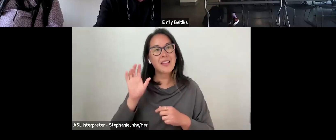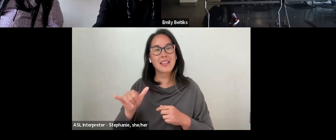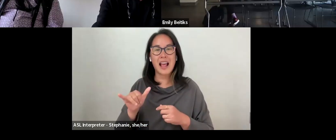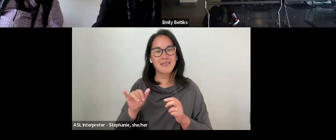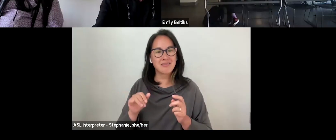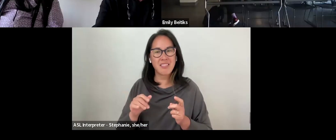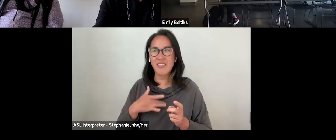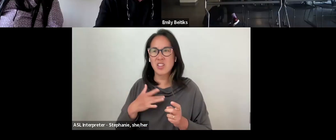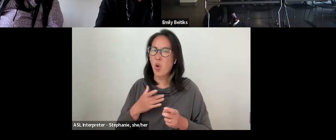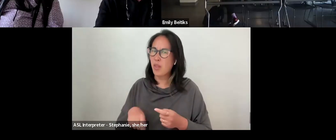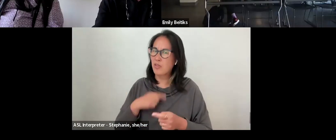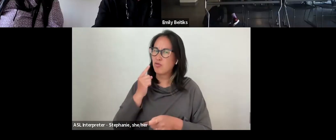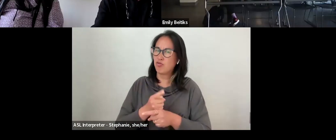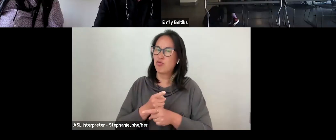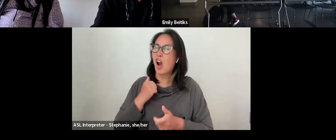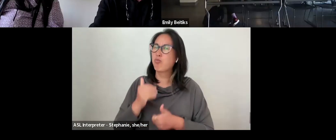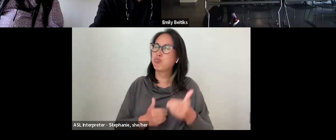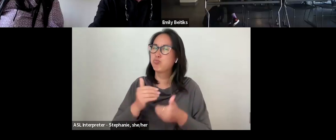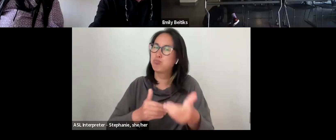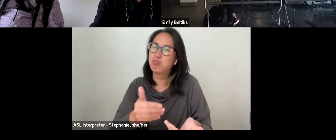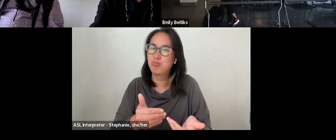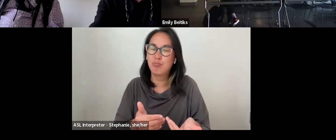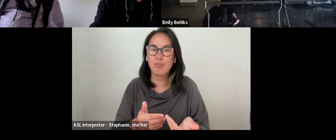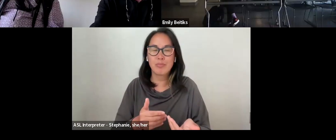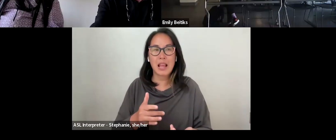It is, you know, morally a good thing.